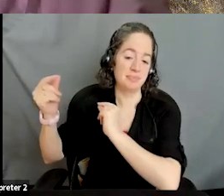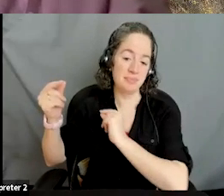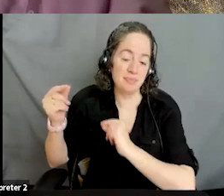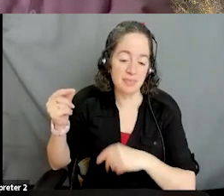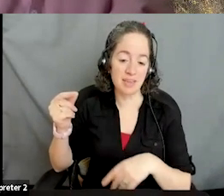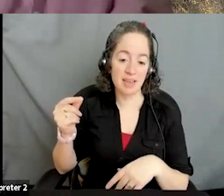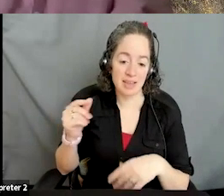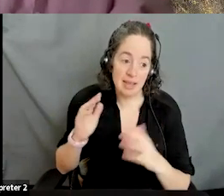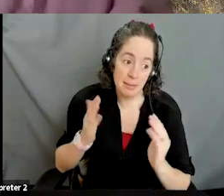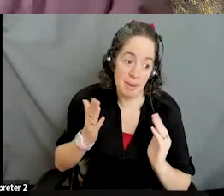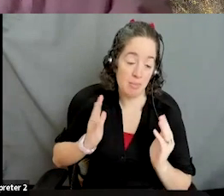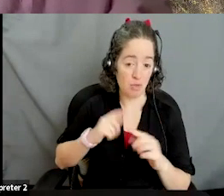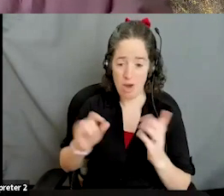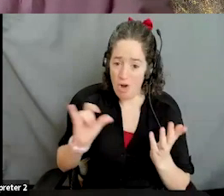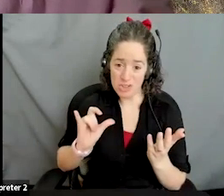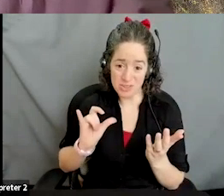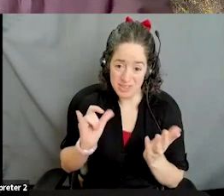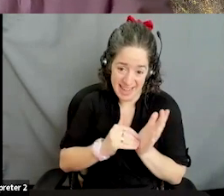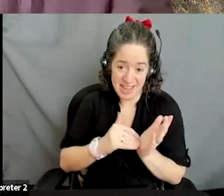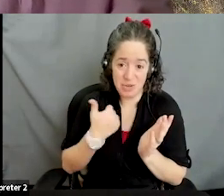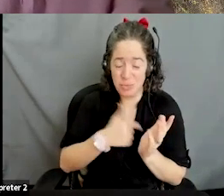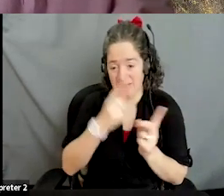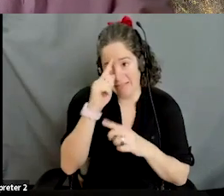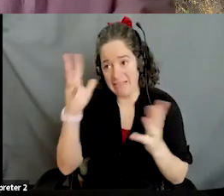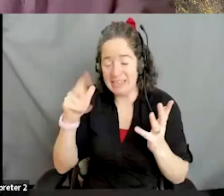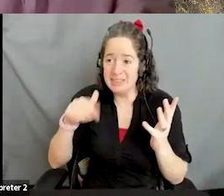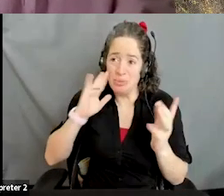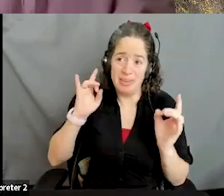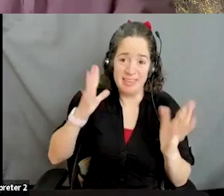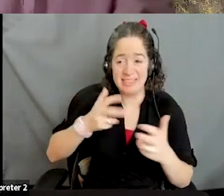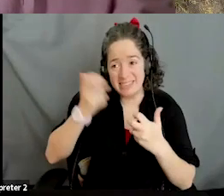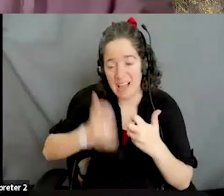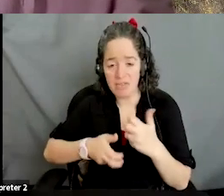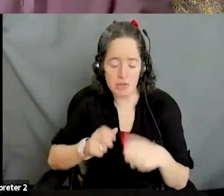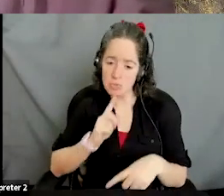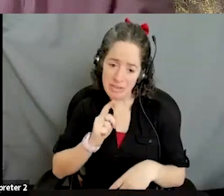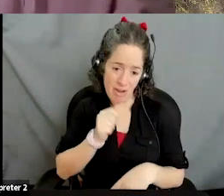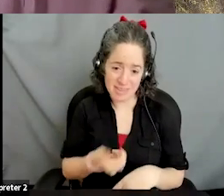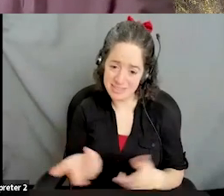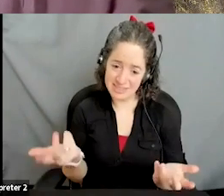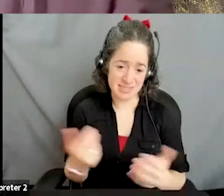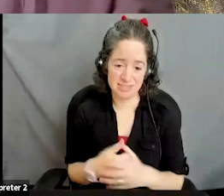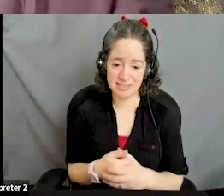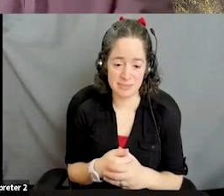It's not as hard as we thought it was going to be. I'm really glad to hear that.